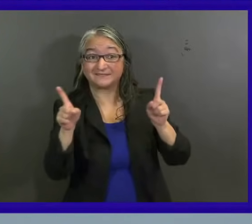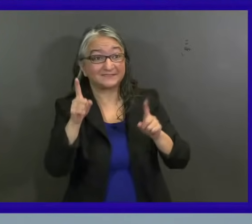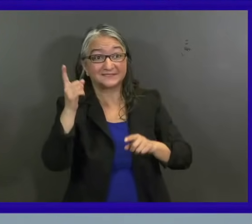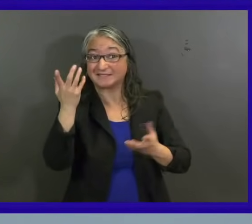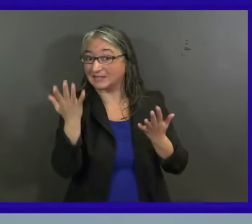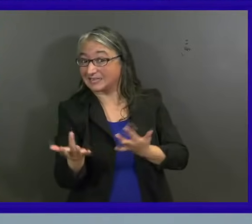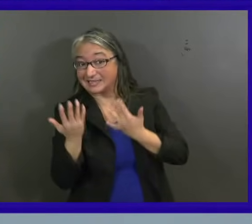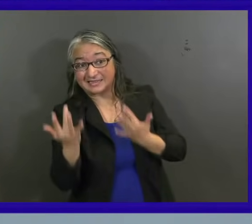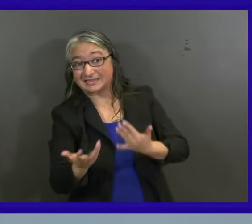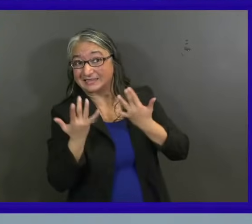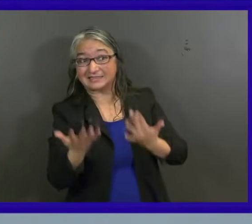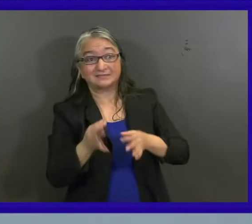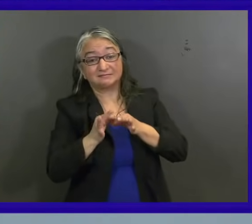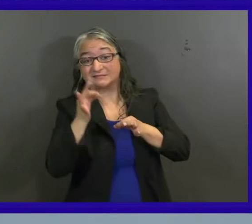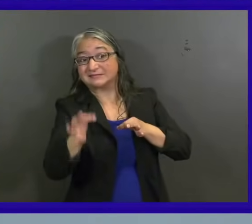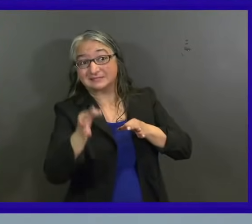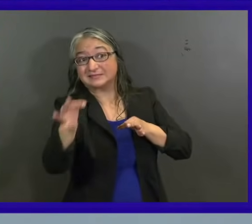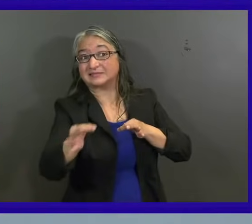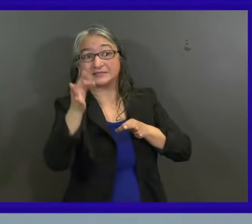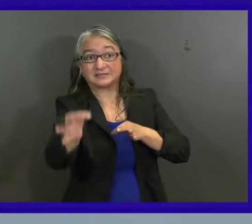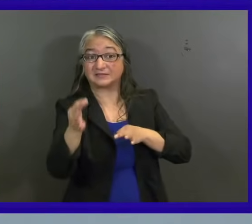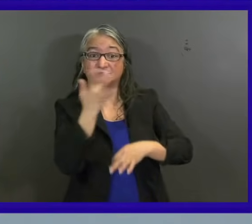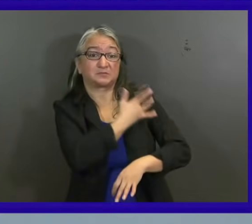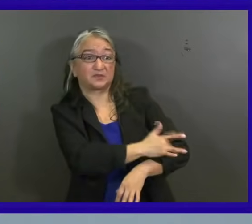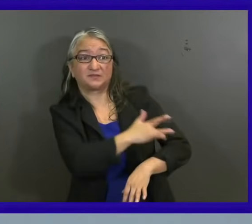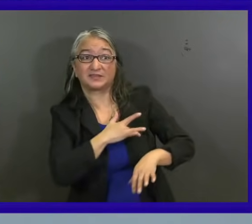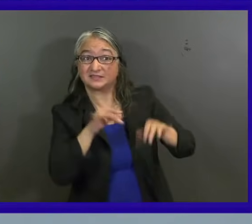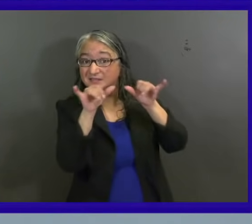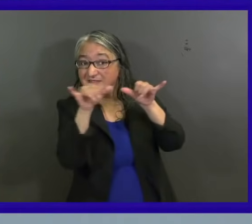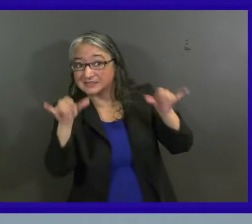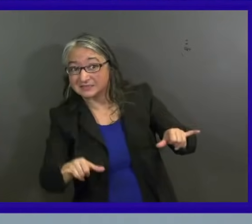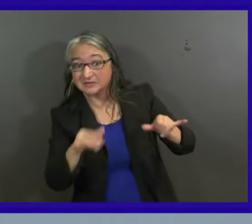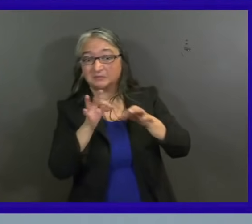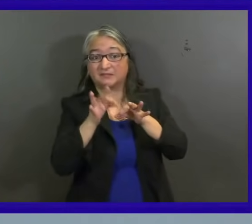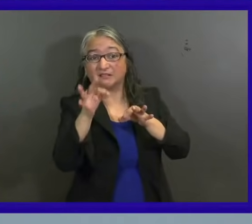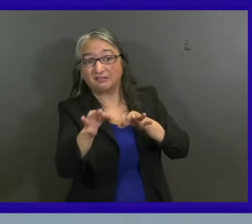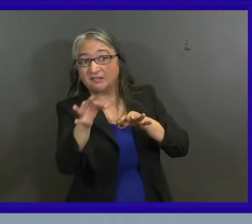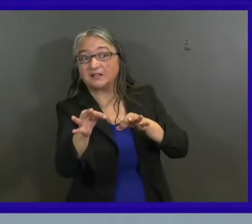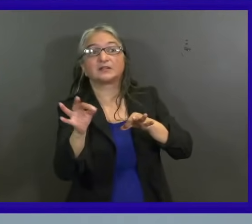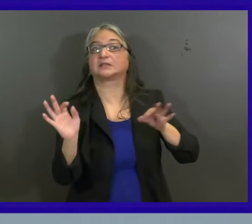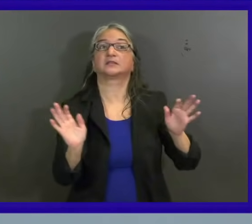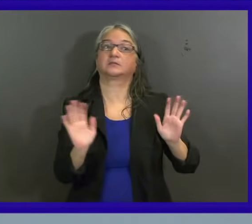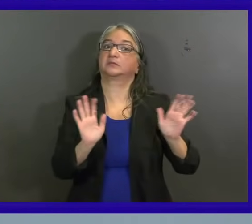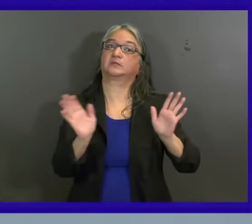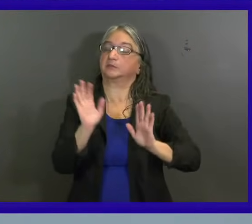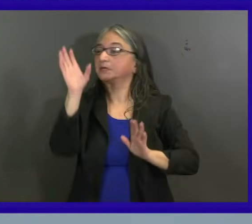right away it's important to get that immunity now before you start to gather with loved ones